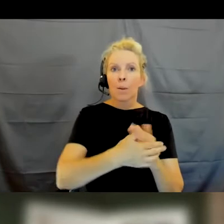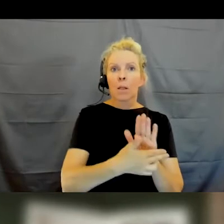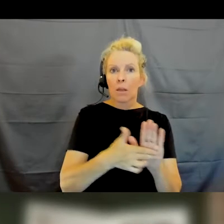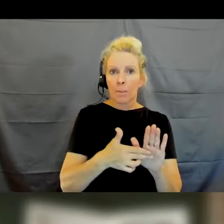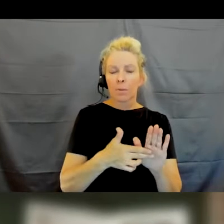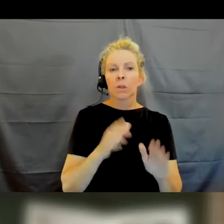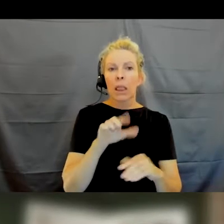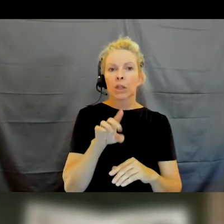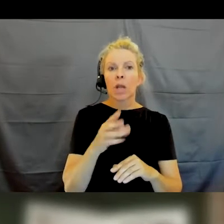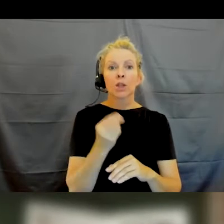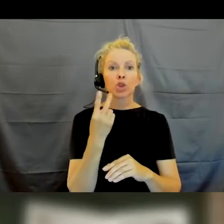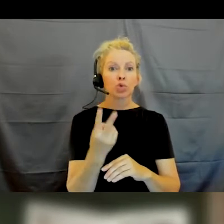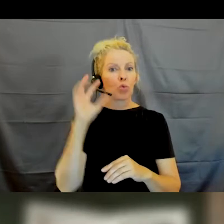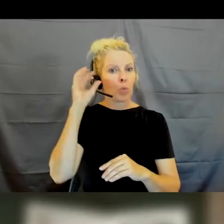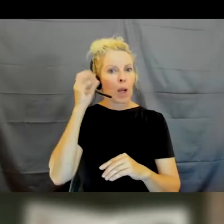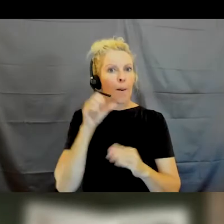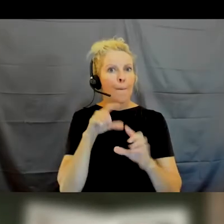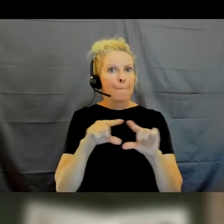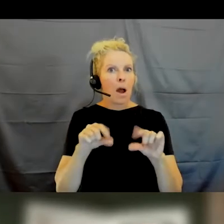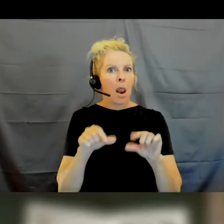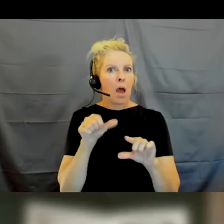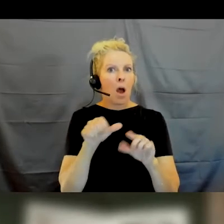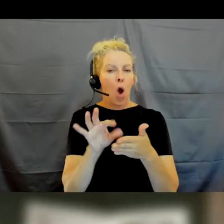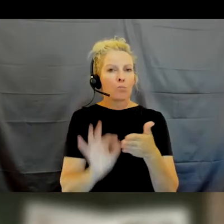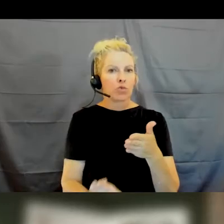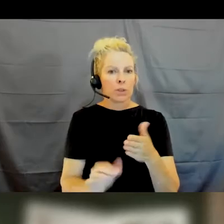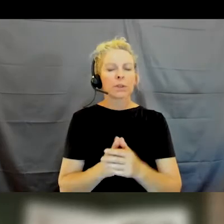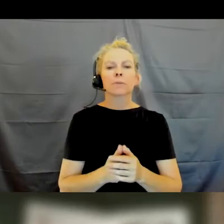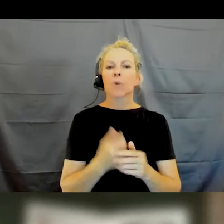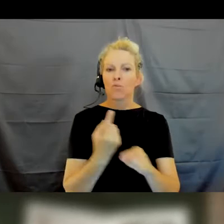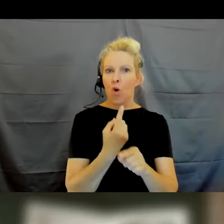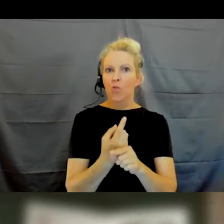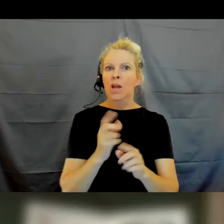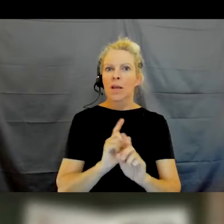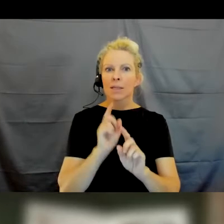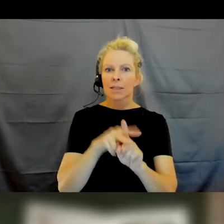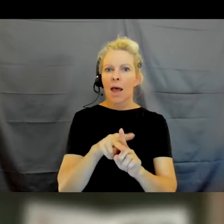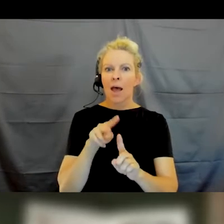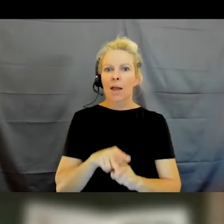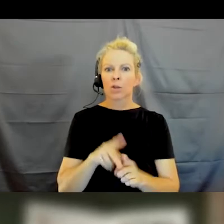button options with our labels appropriately assigned to each input field directly,